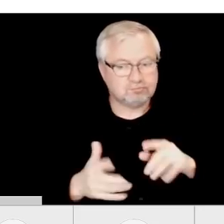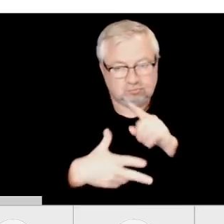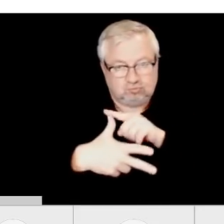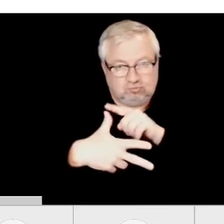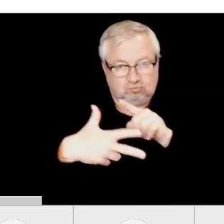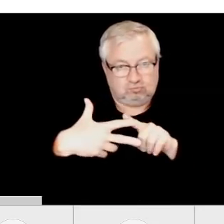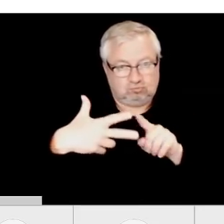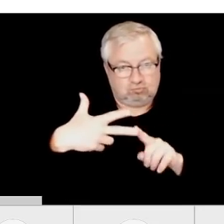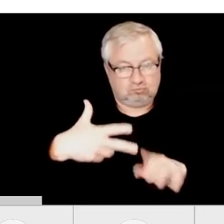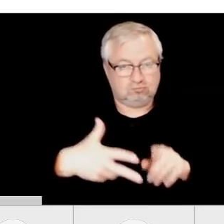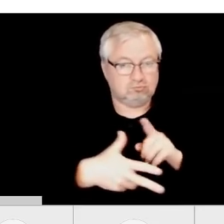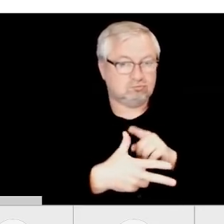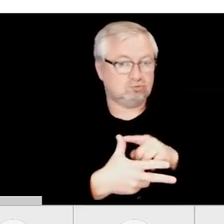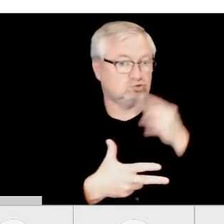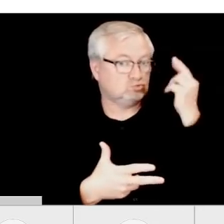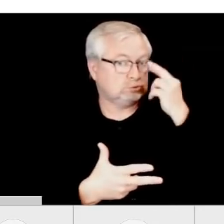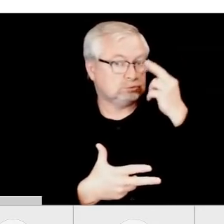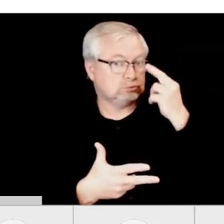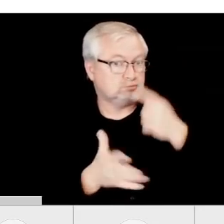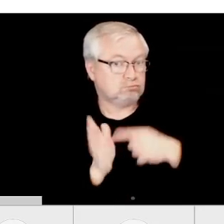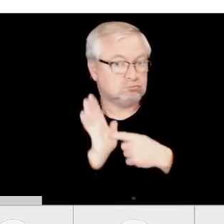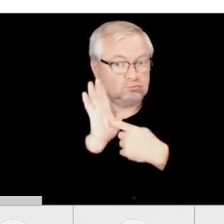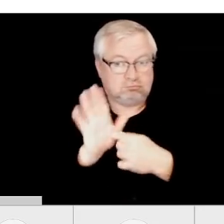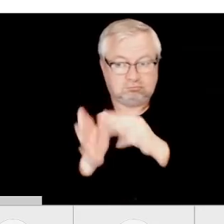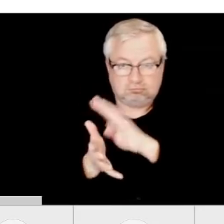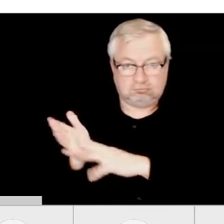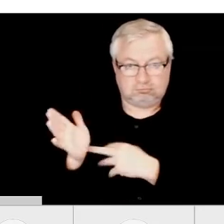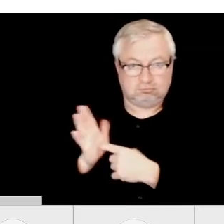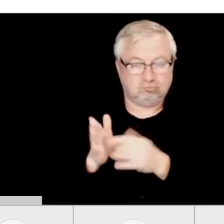The purpose of the model is showing general directions, right?